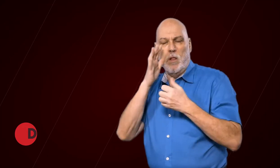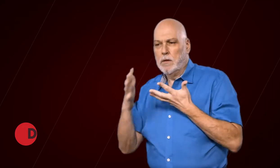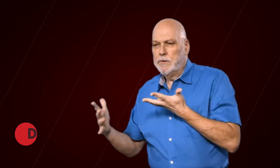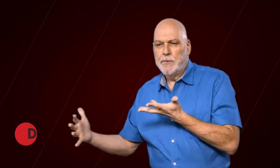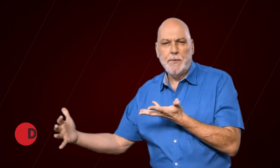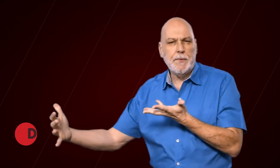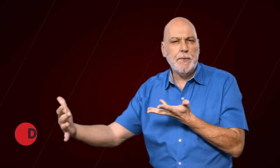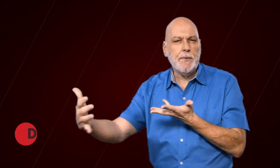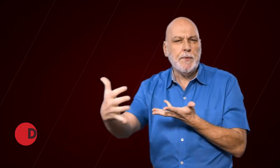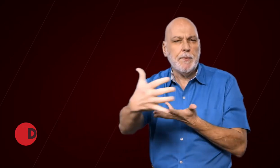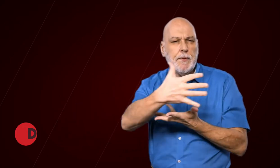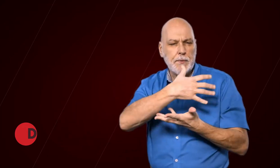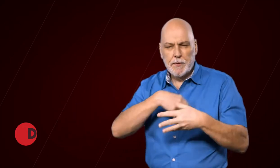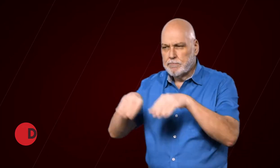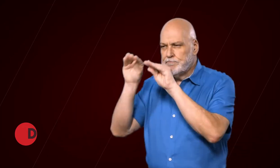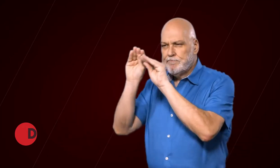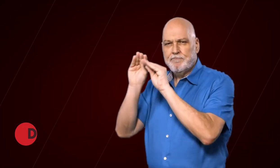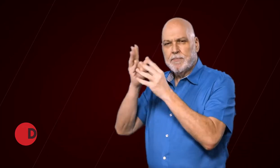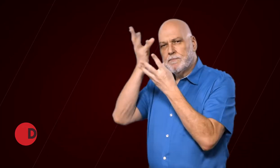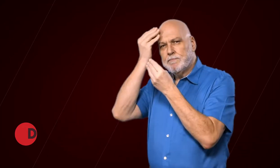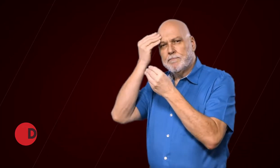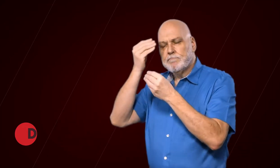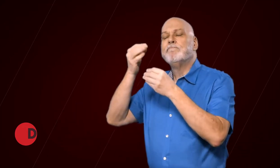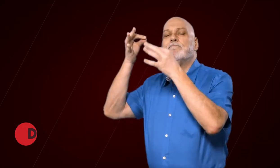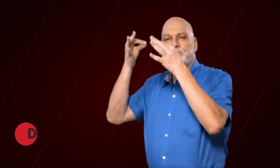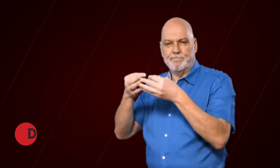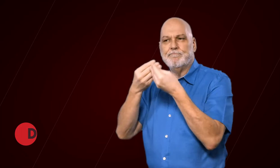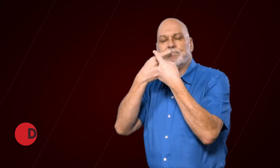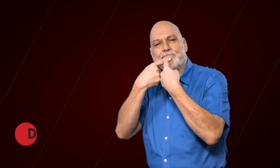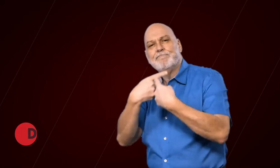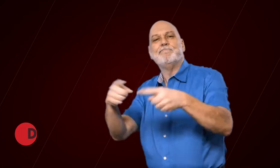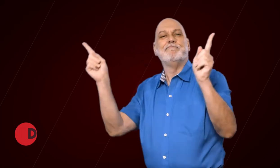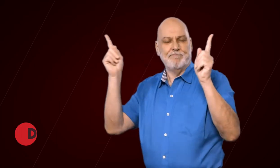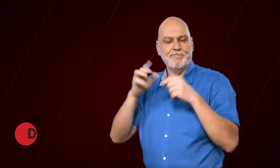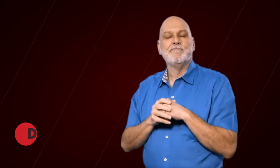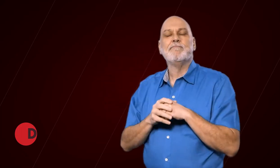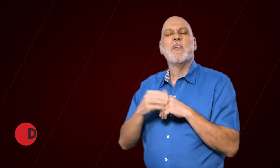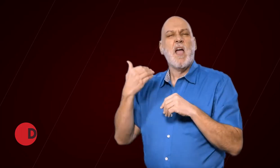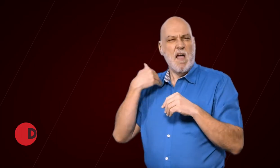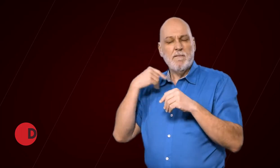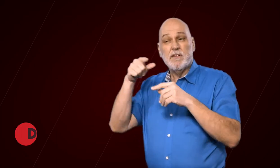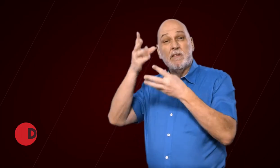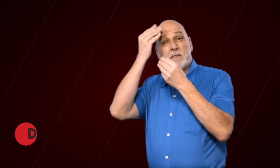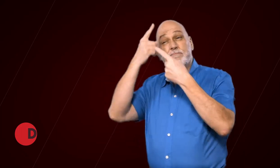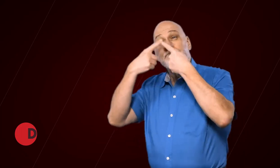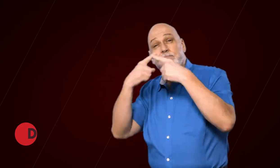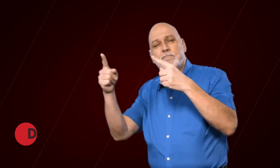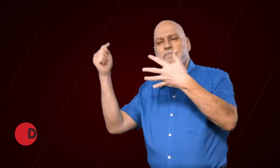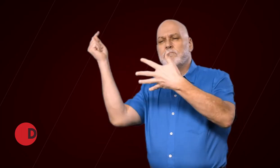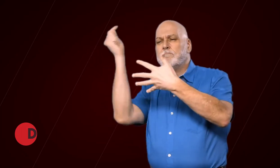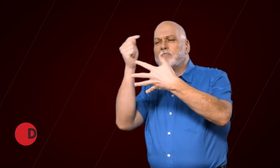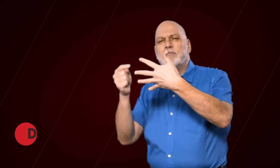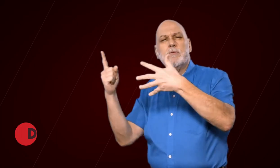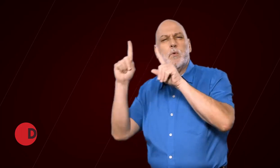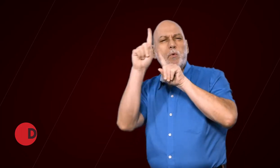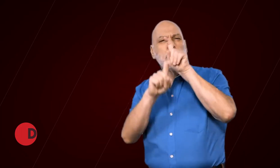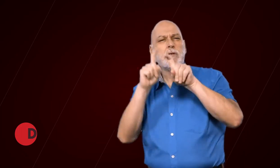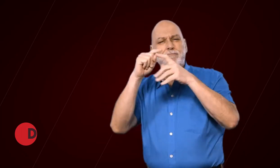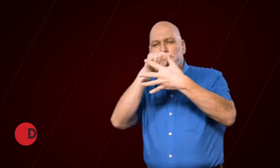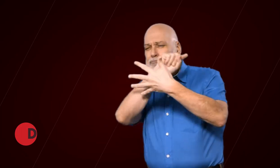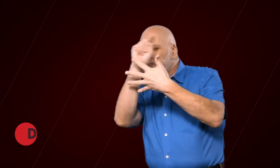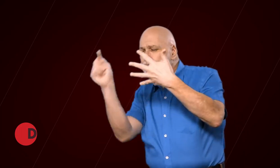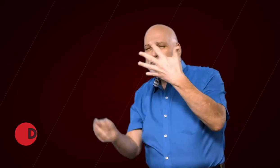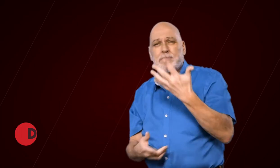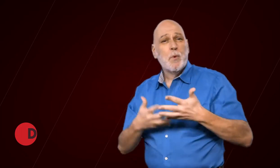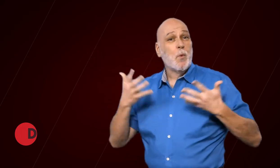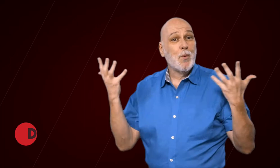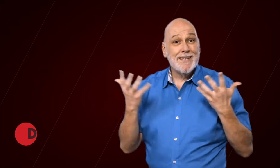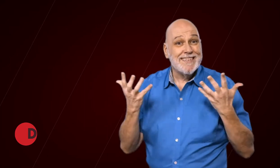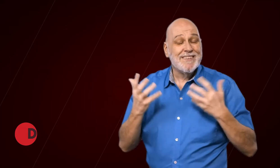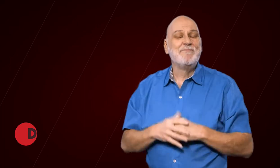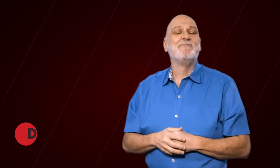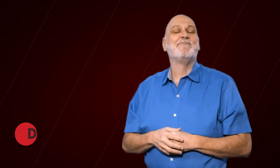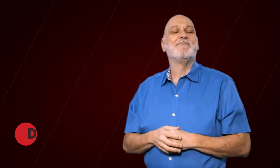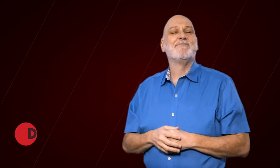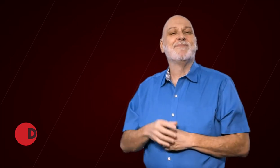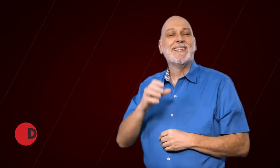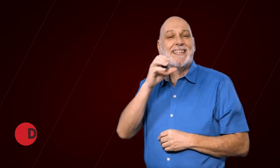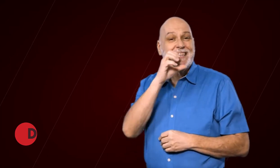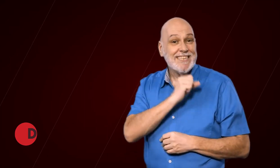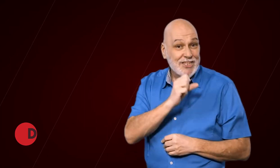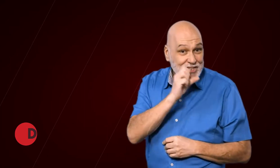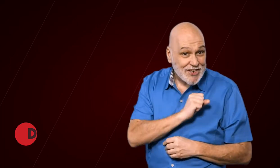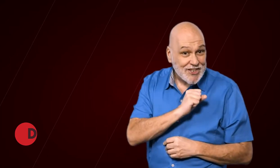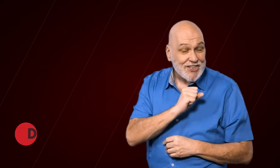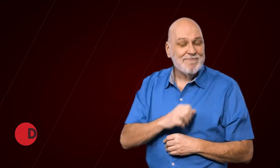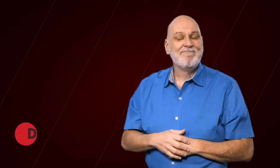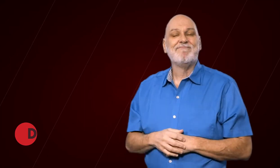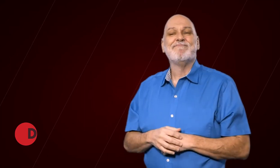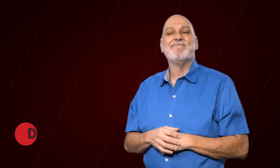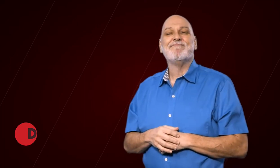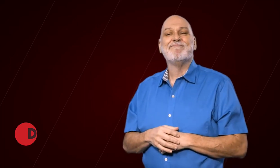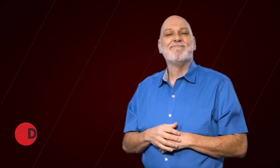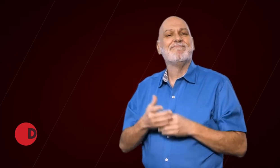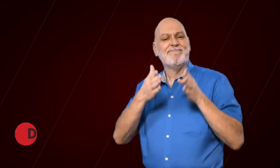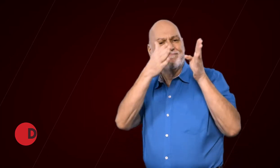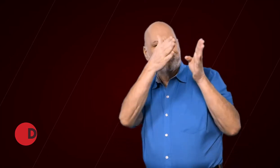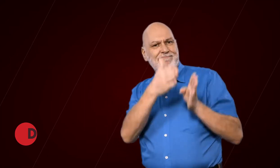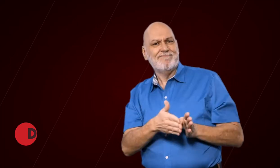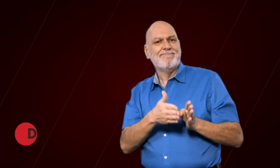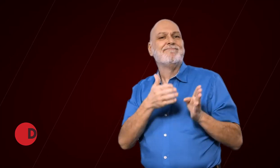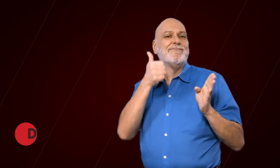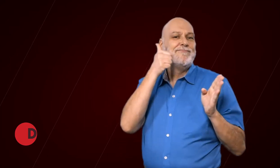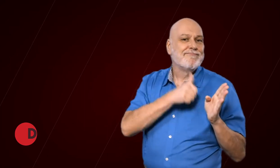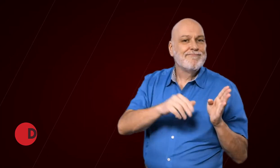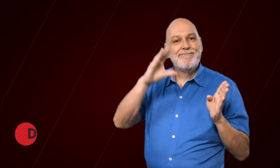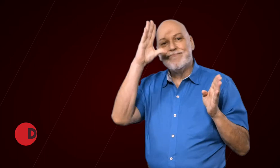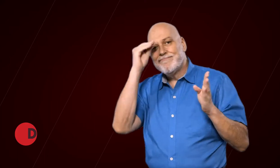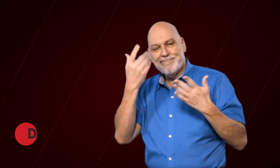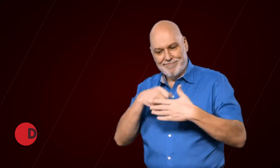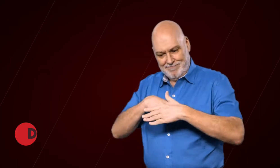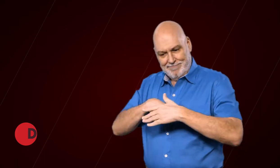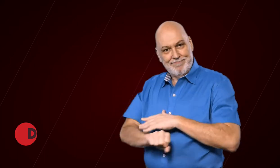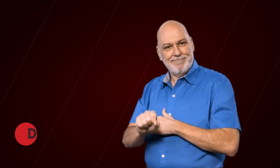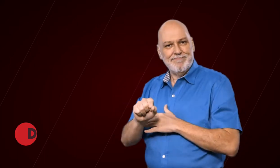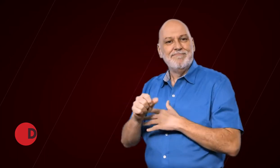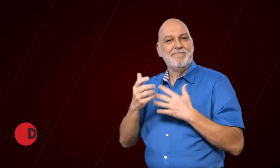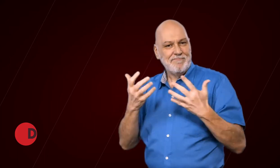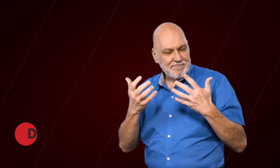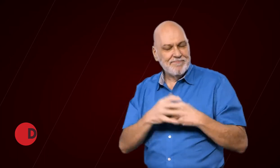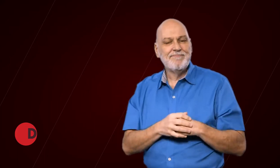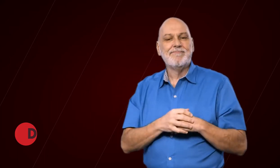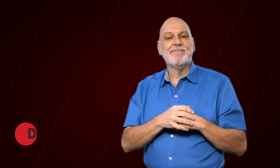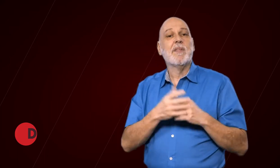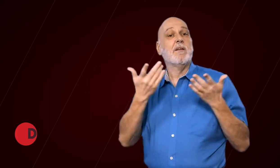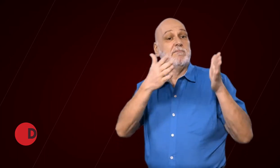the Census will collect information about age, sex at birth, gender,